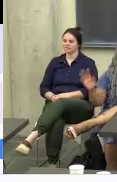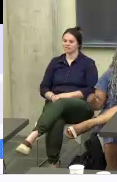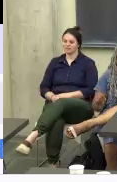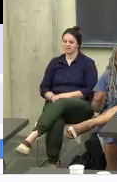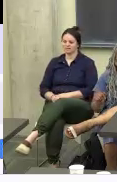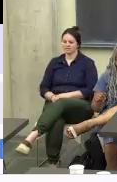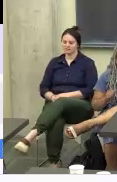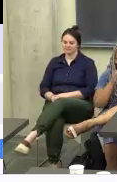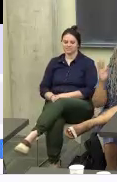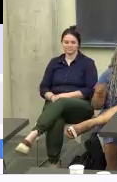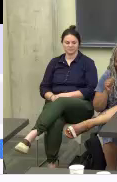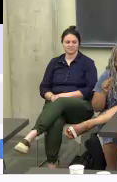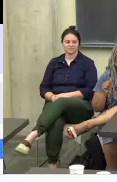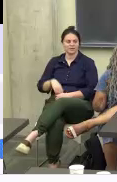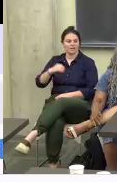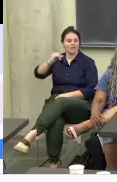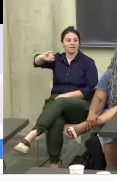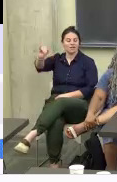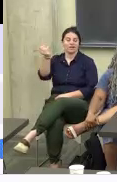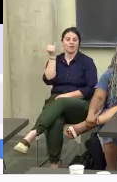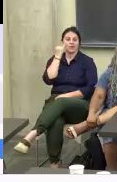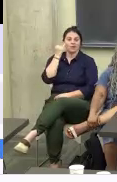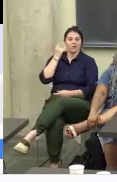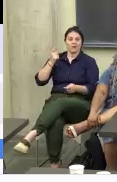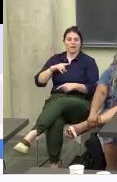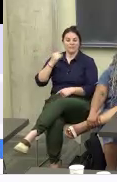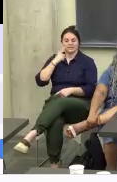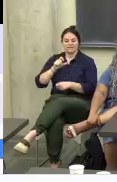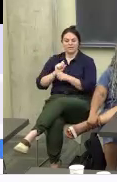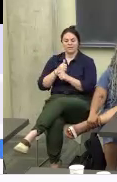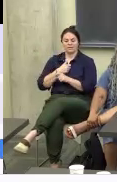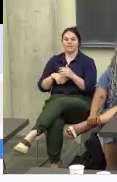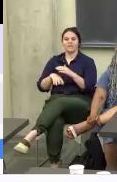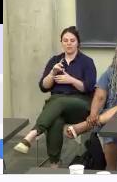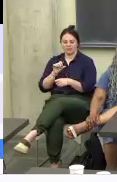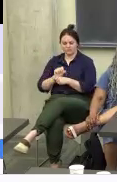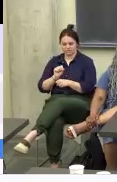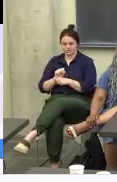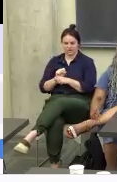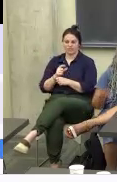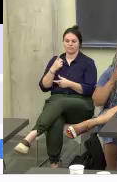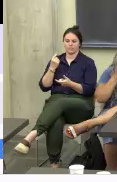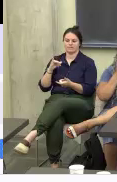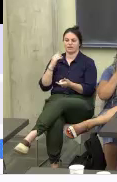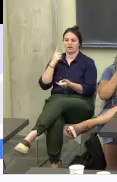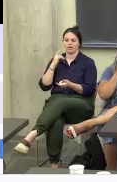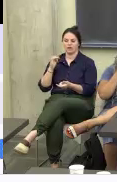that get to look like? Maybe that's the thing. Maybe that's the thing is that the thing outside